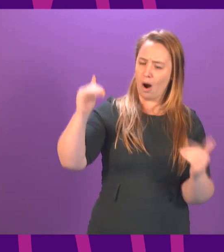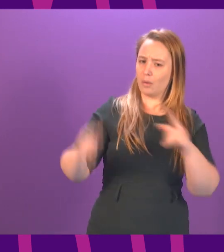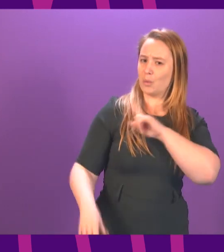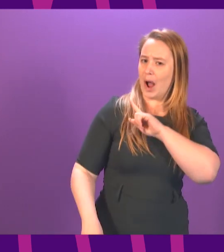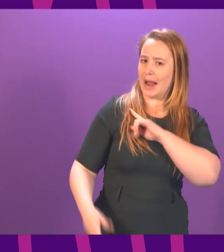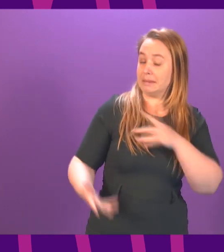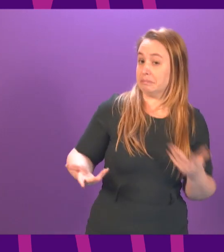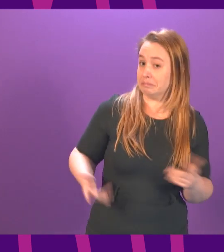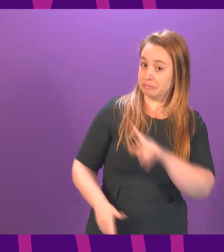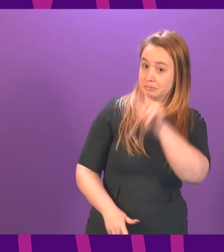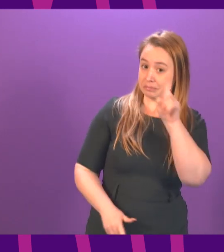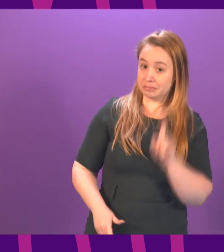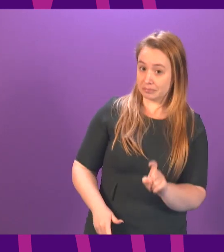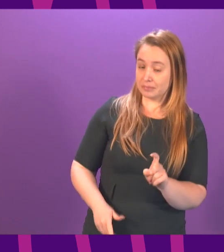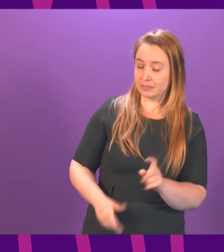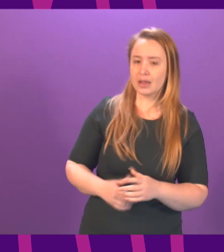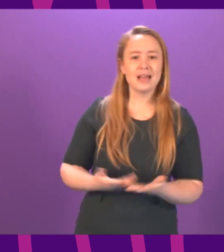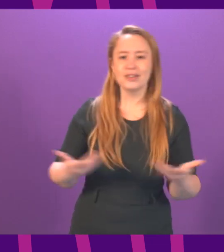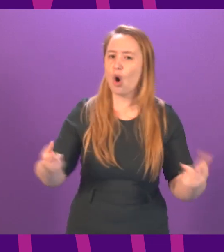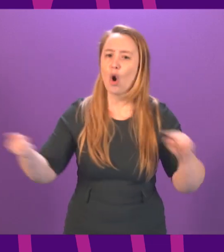I do not think that this should be some kind of competition. We are all working